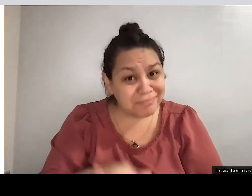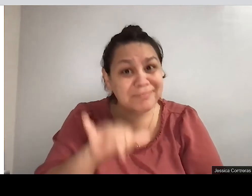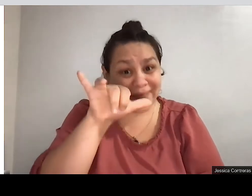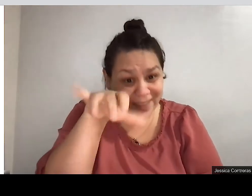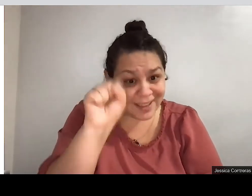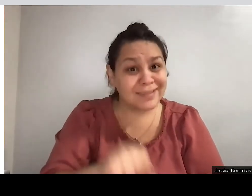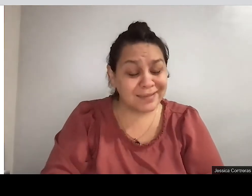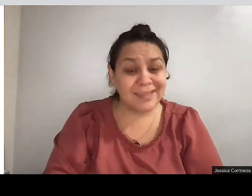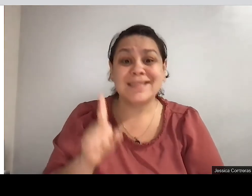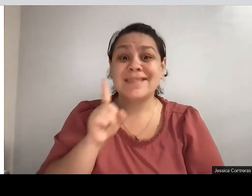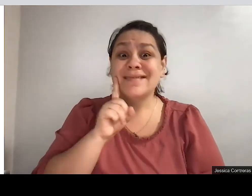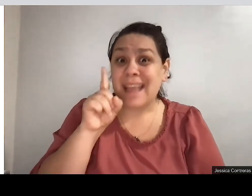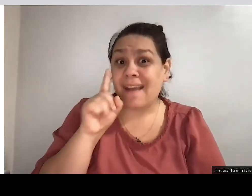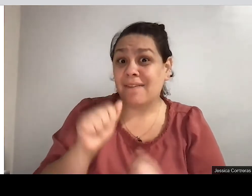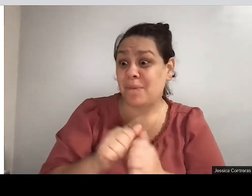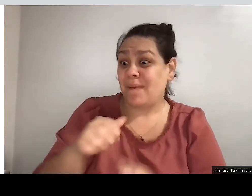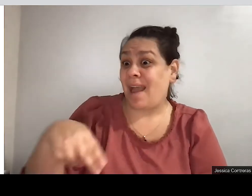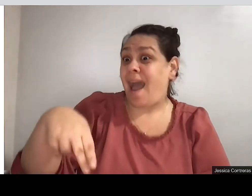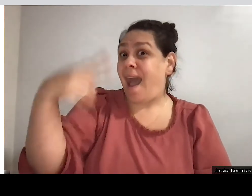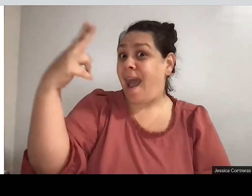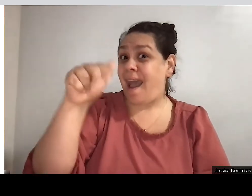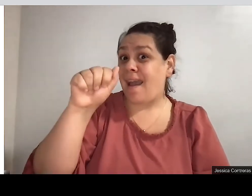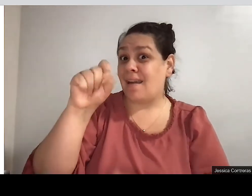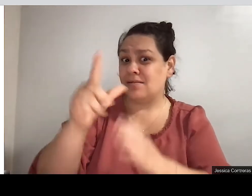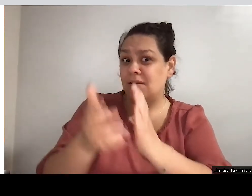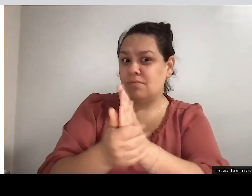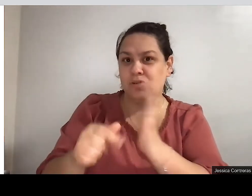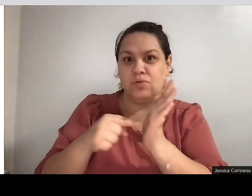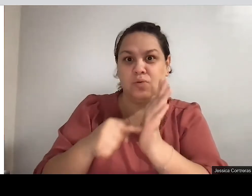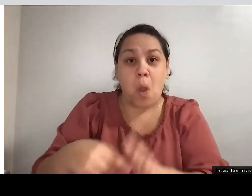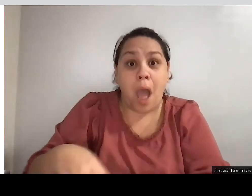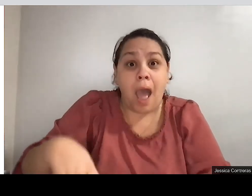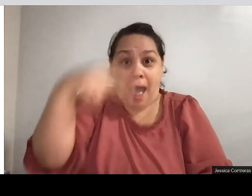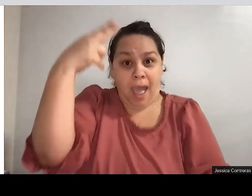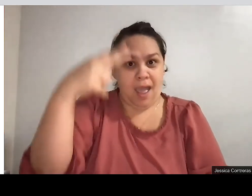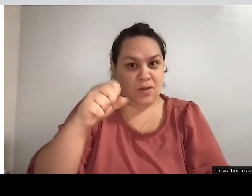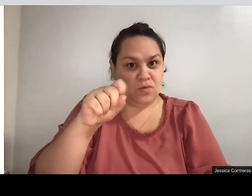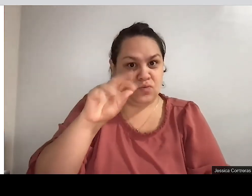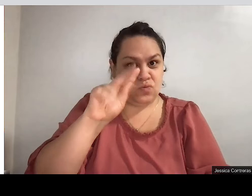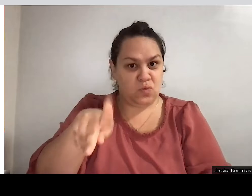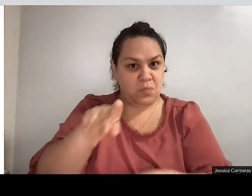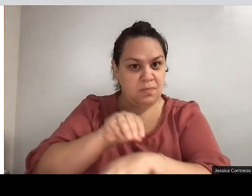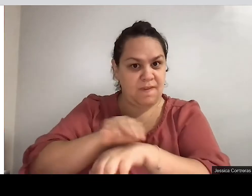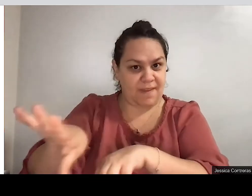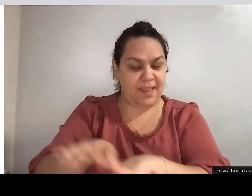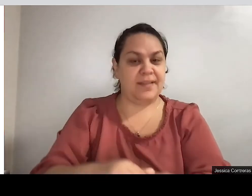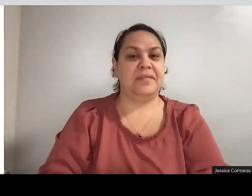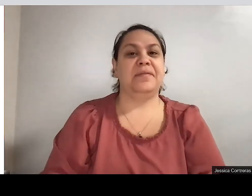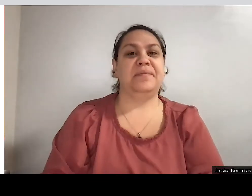The answer is yes, they do! Deaf people with higher ASL proficiency had a higher Stroop effect.